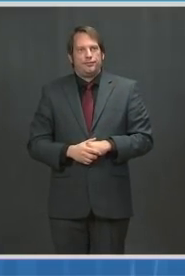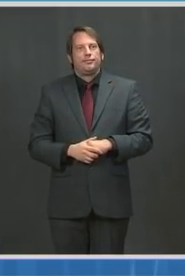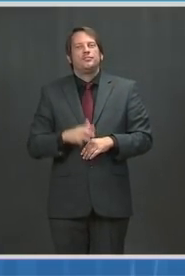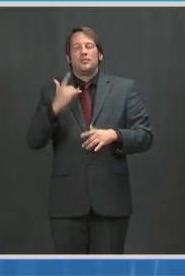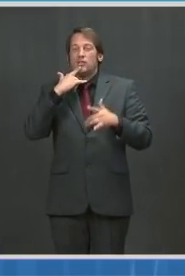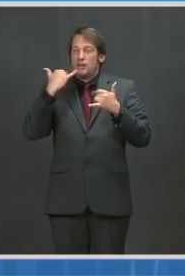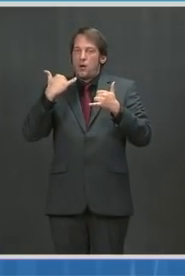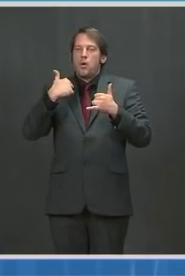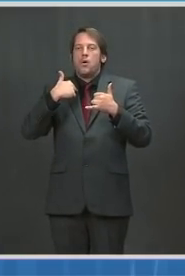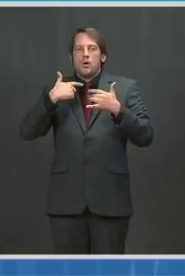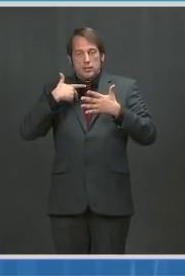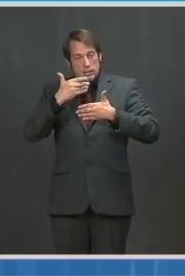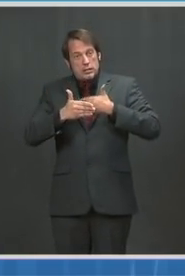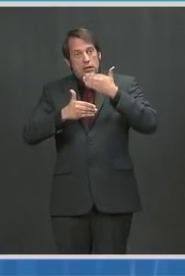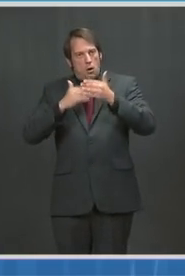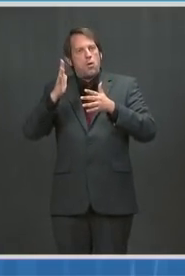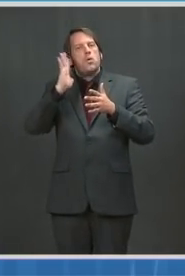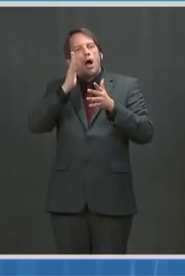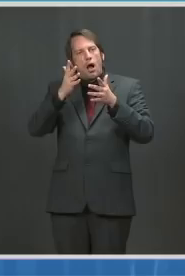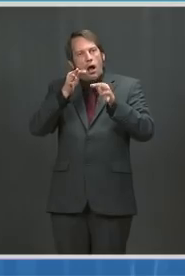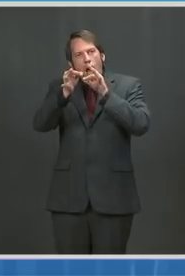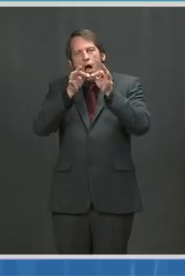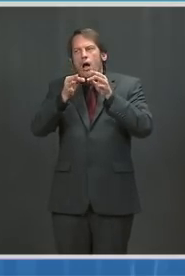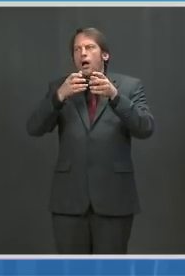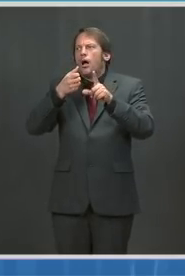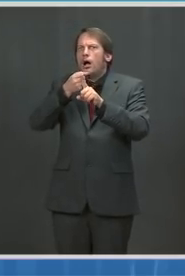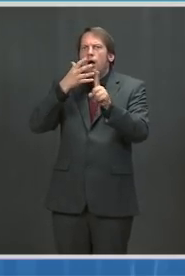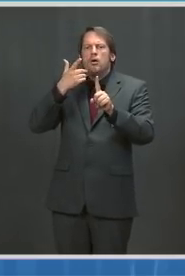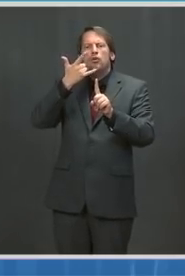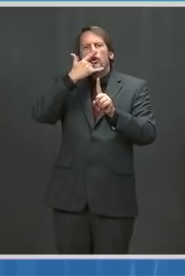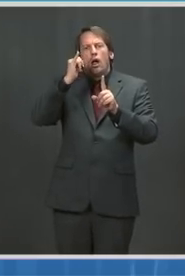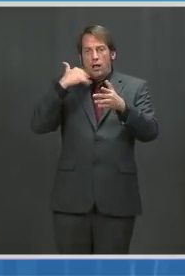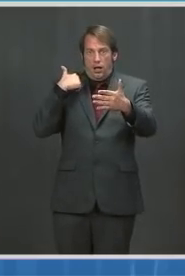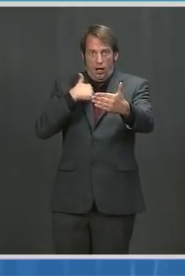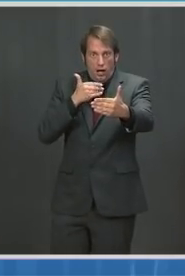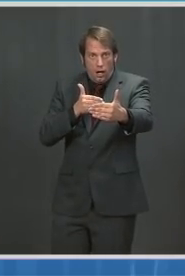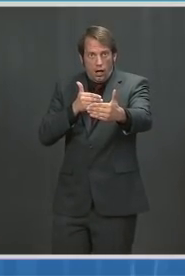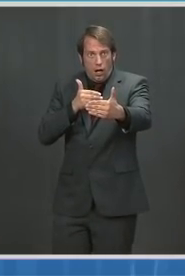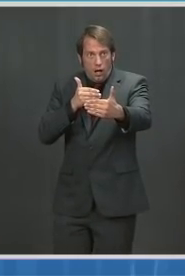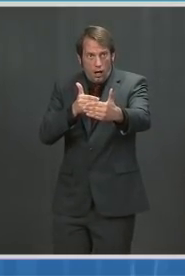which everyone really quite dramatically notices it. It's on the way. Hang in there.